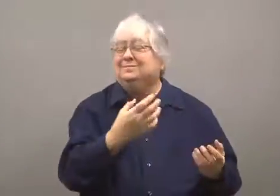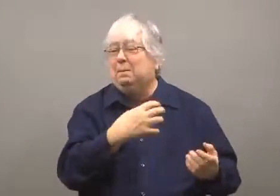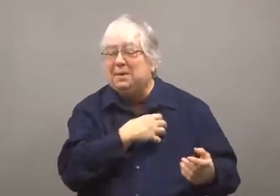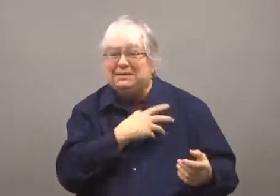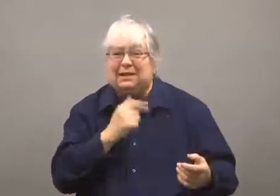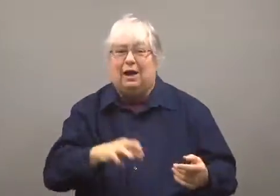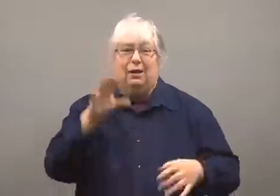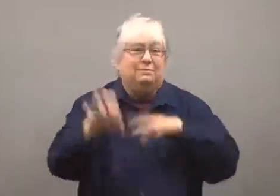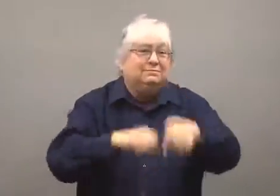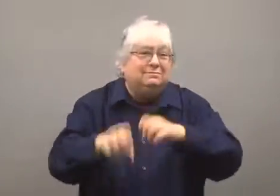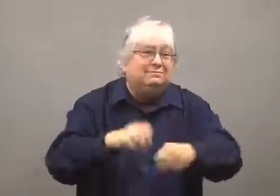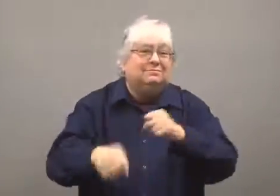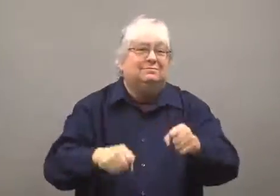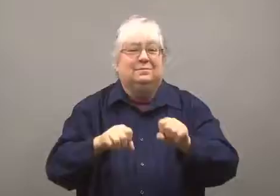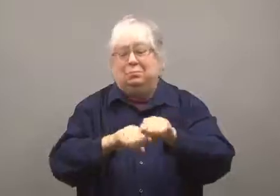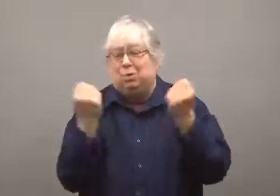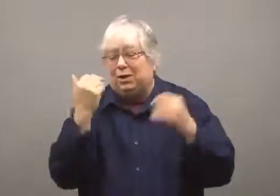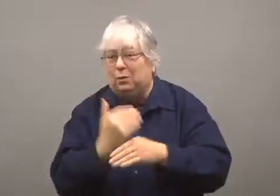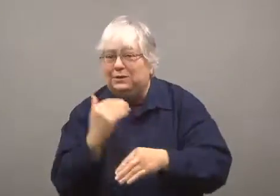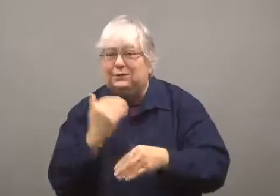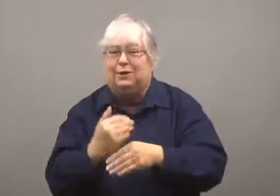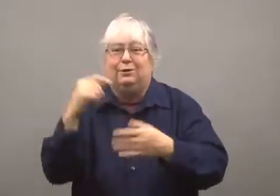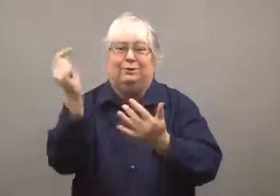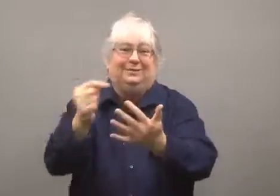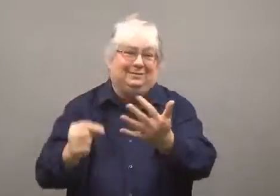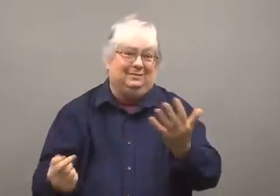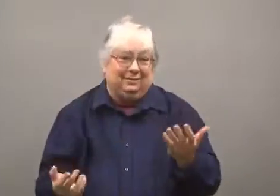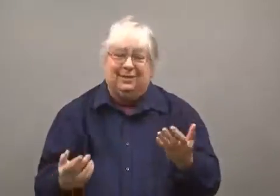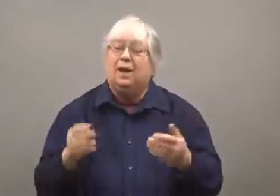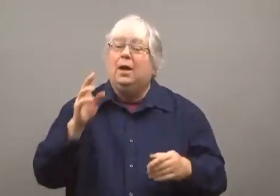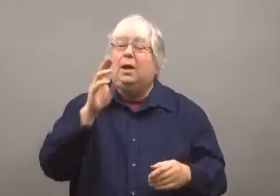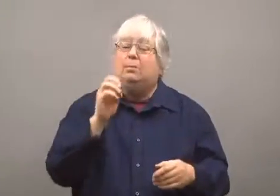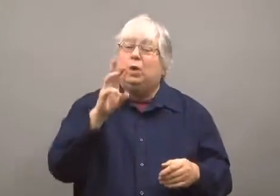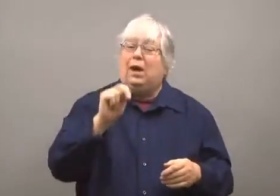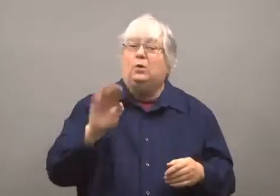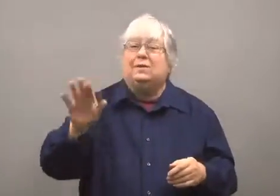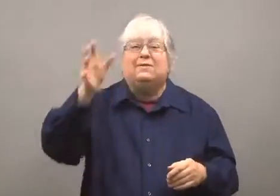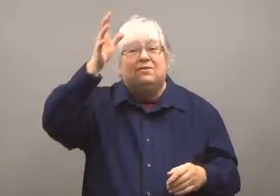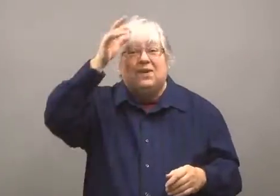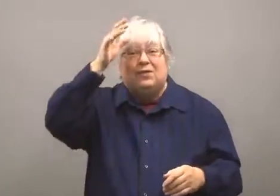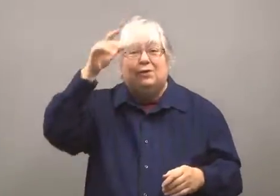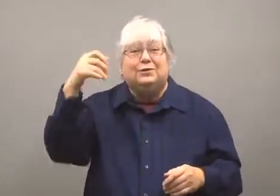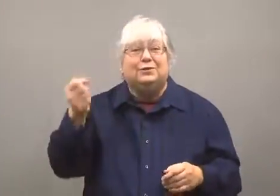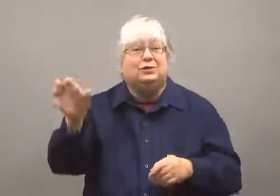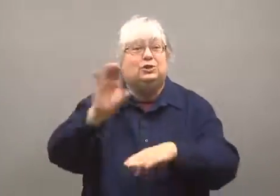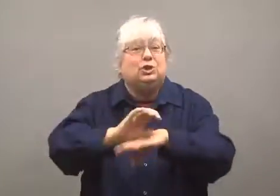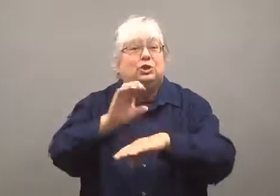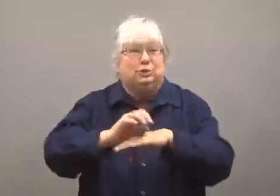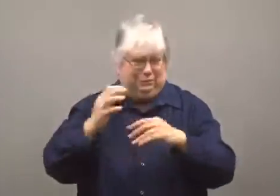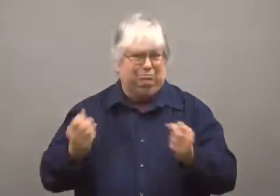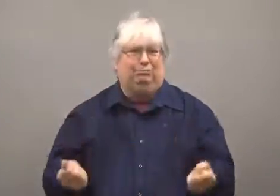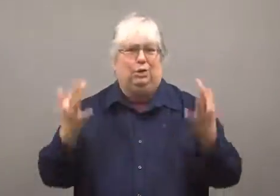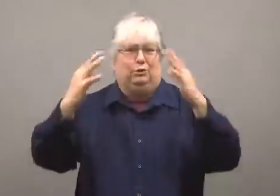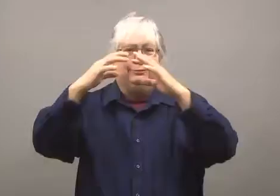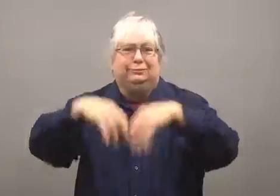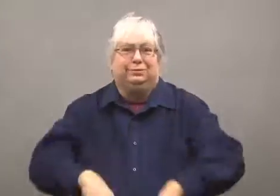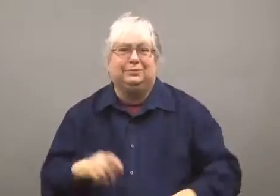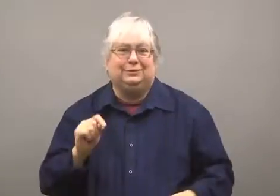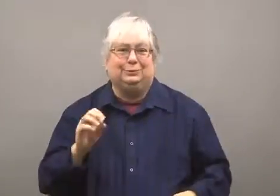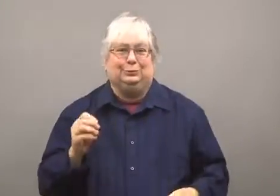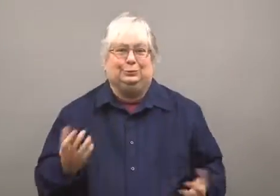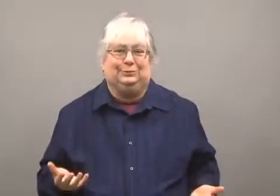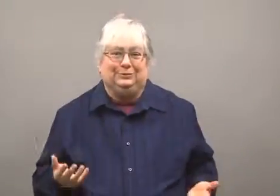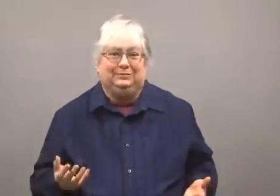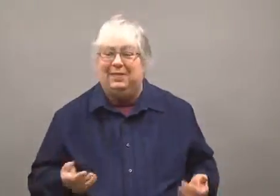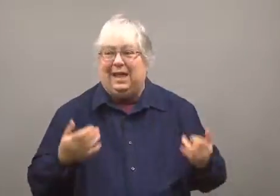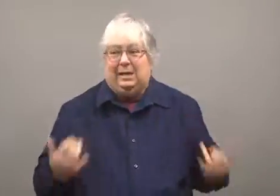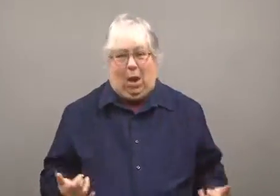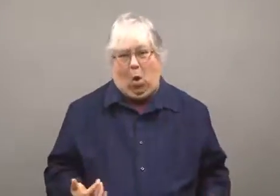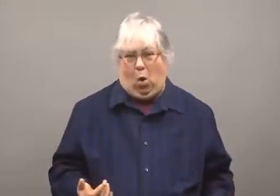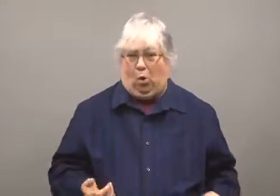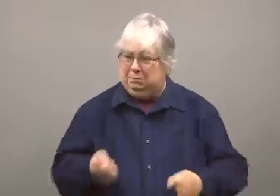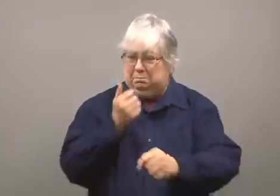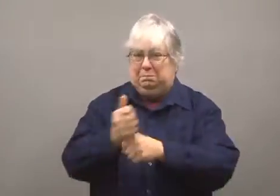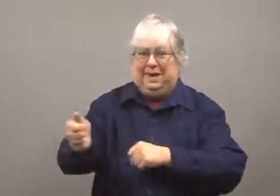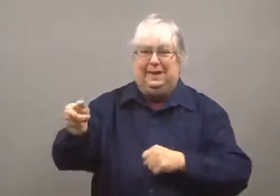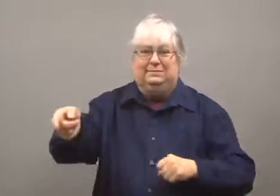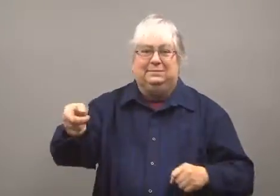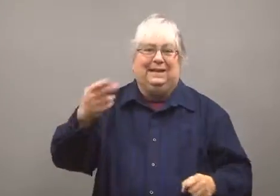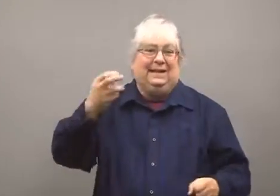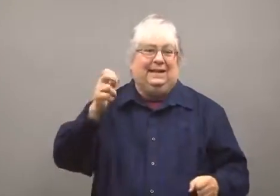Police cars were burned, there was looting and breaking of windows.